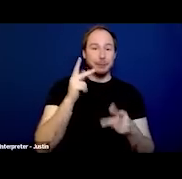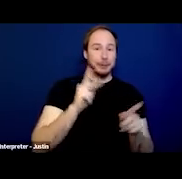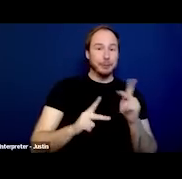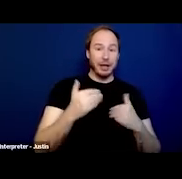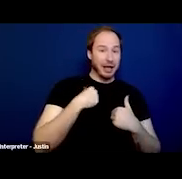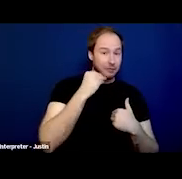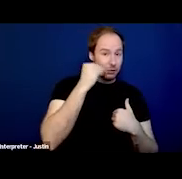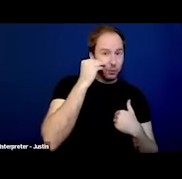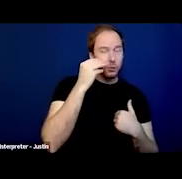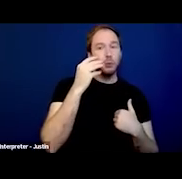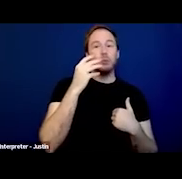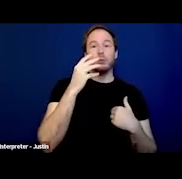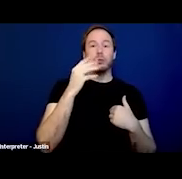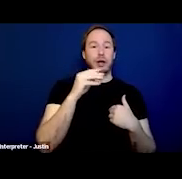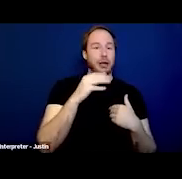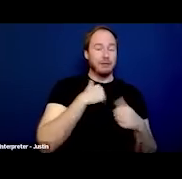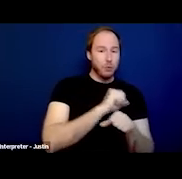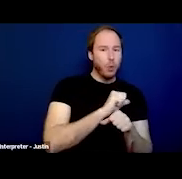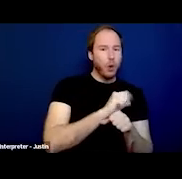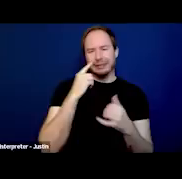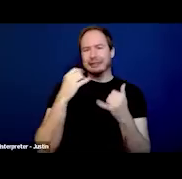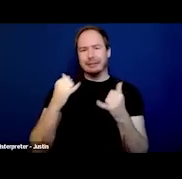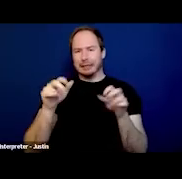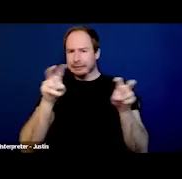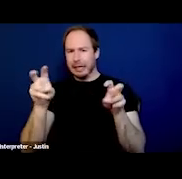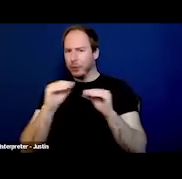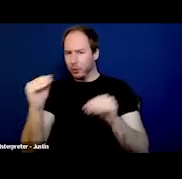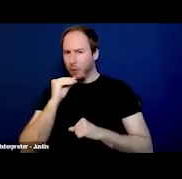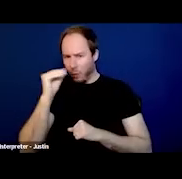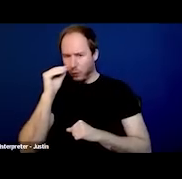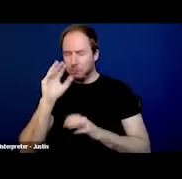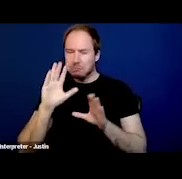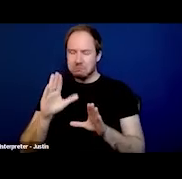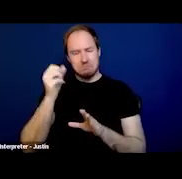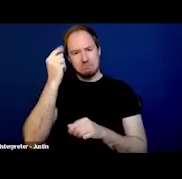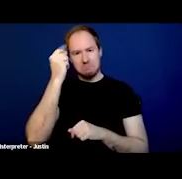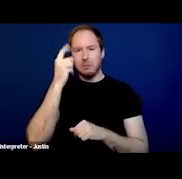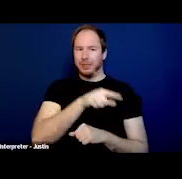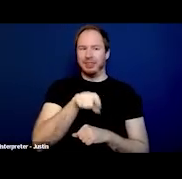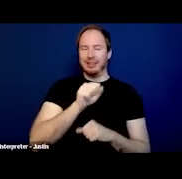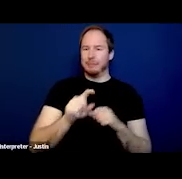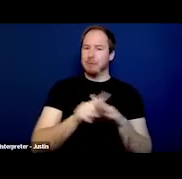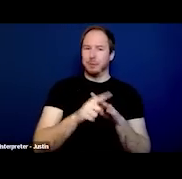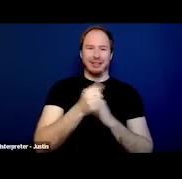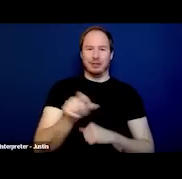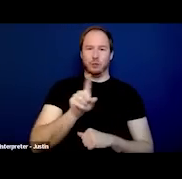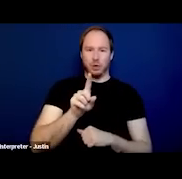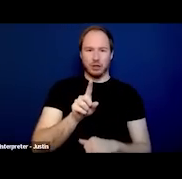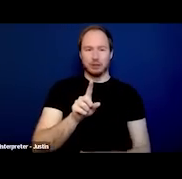although of course today we're talking about folks that don't or are in housing services. Excuse me. (clears throat)